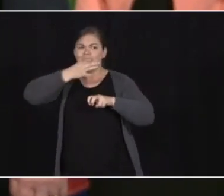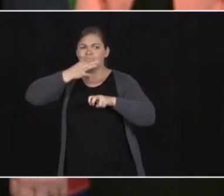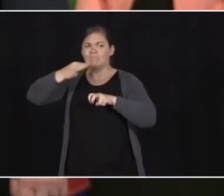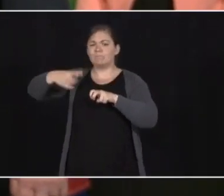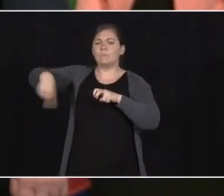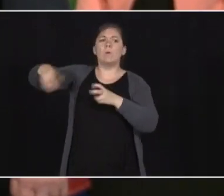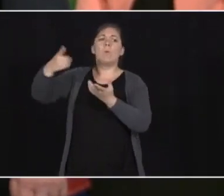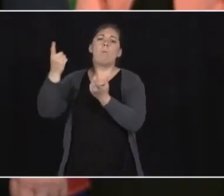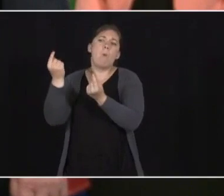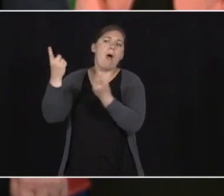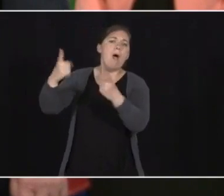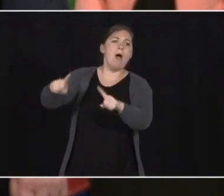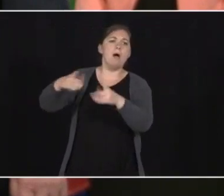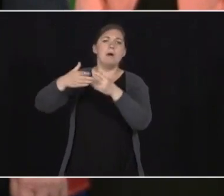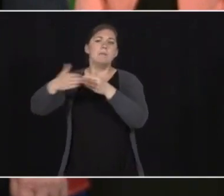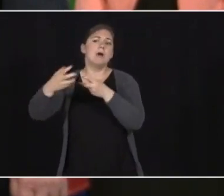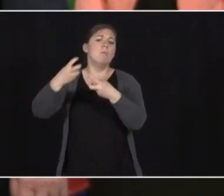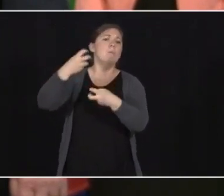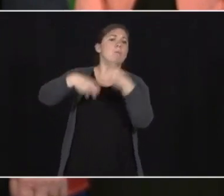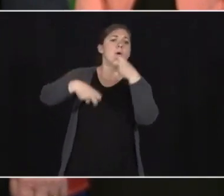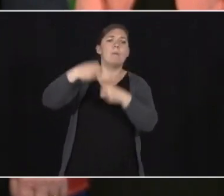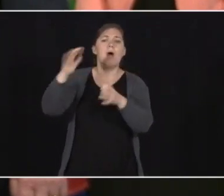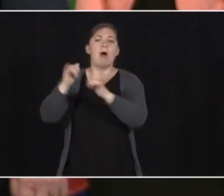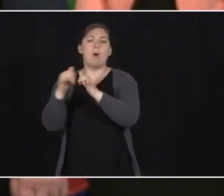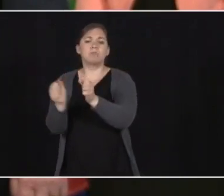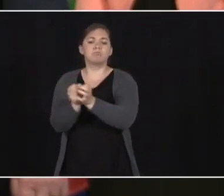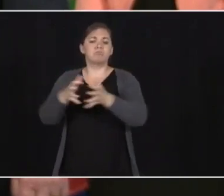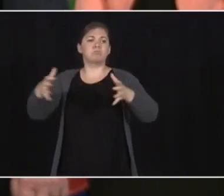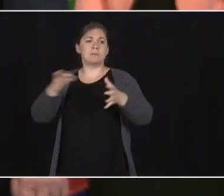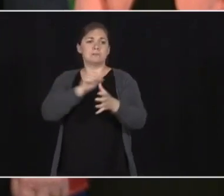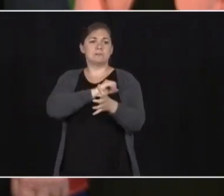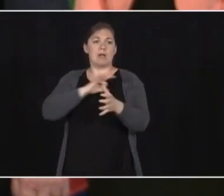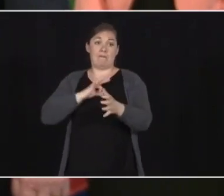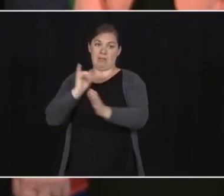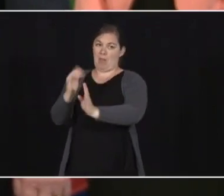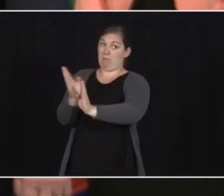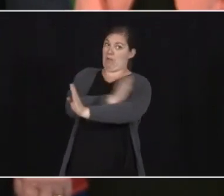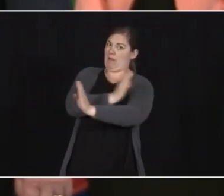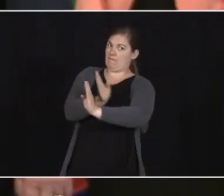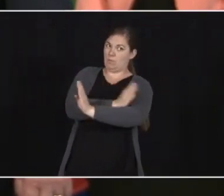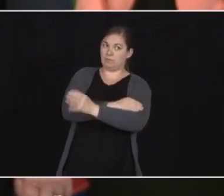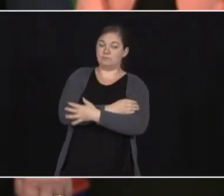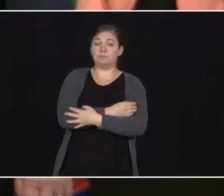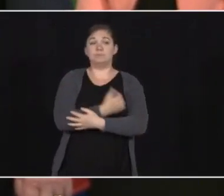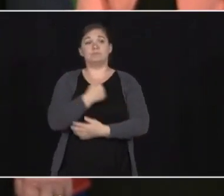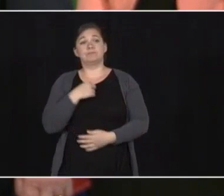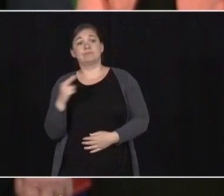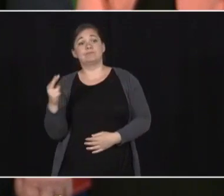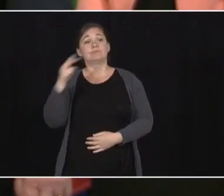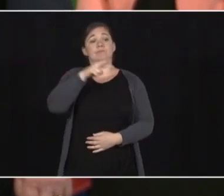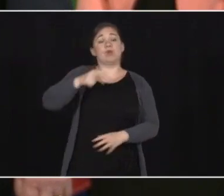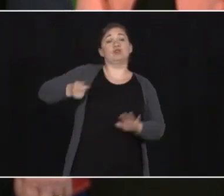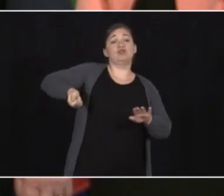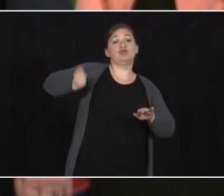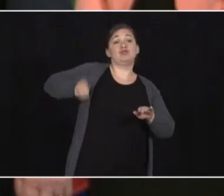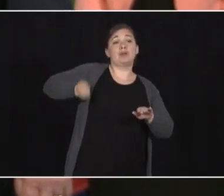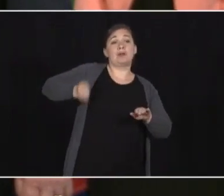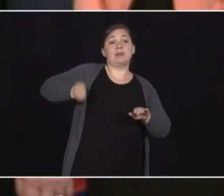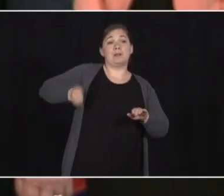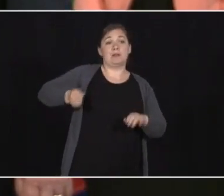panel to really inform a competitive staffing program. As well looking at that justice recommendation from the previous public inquiry